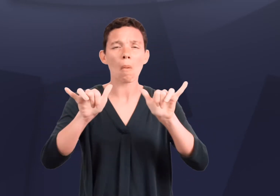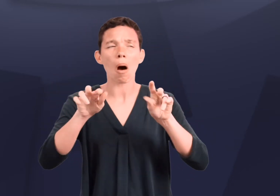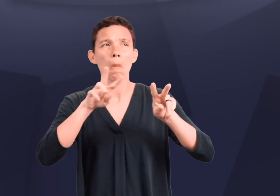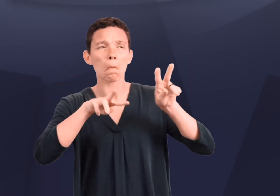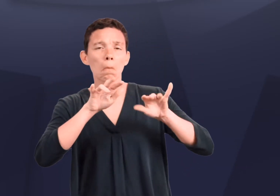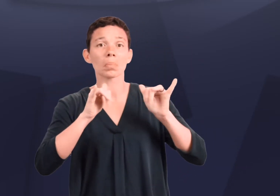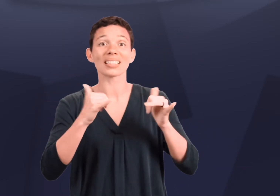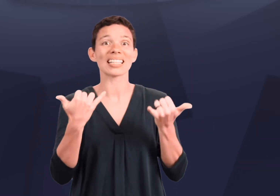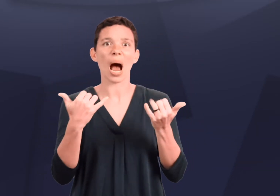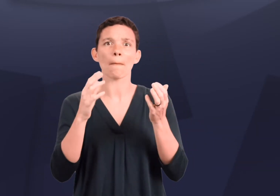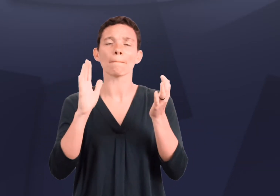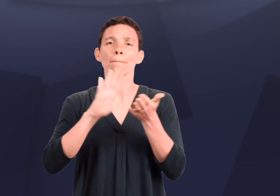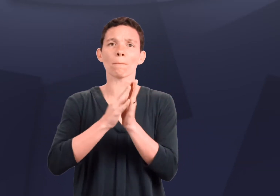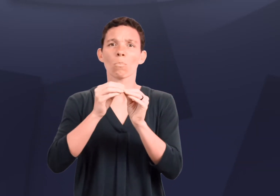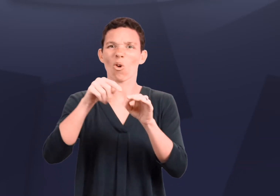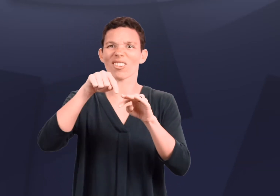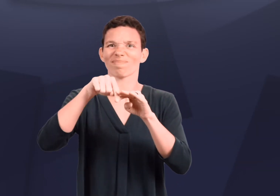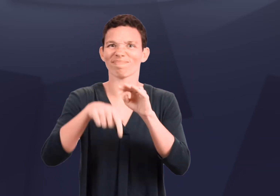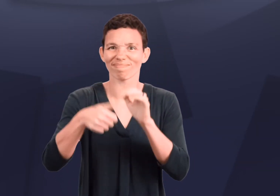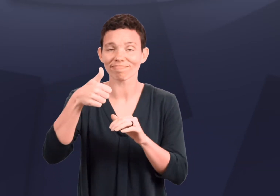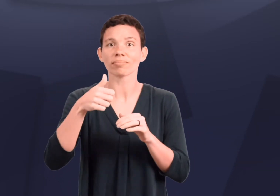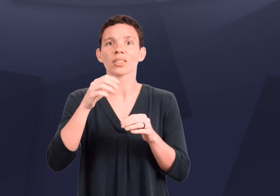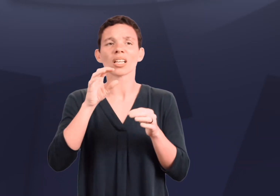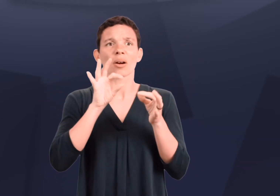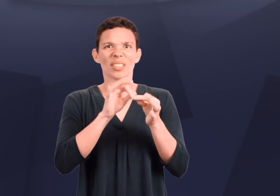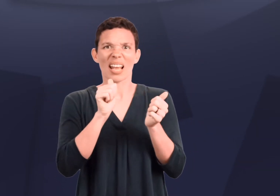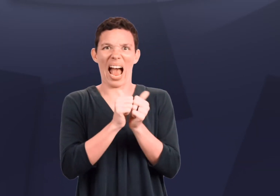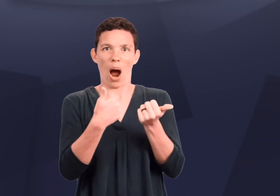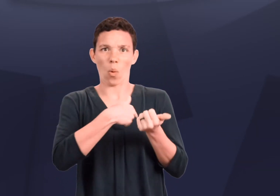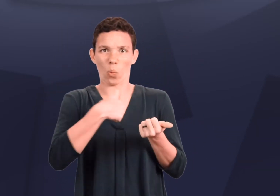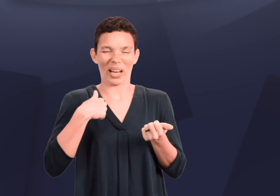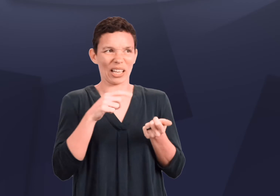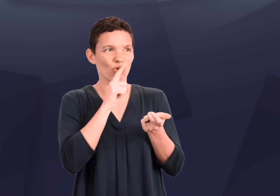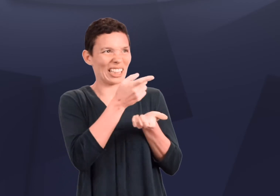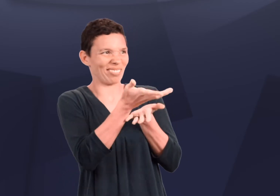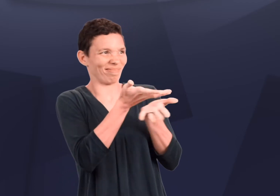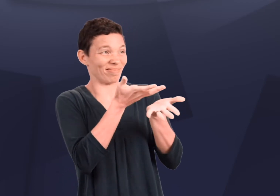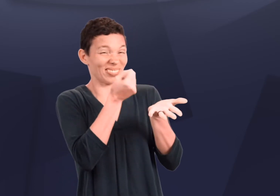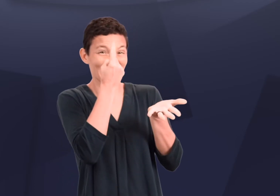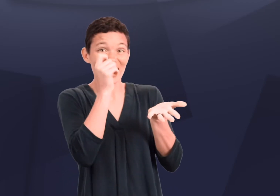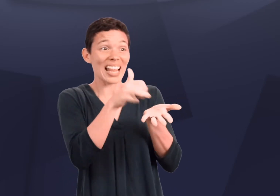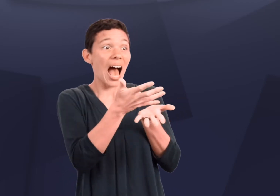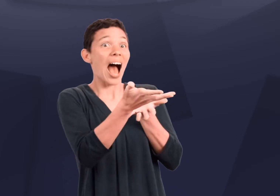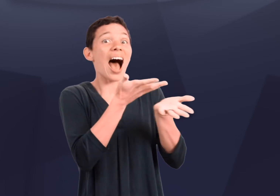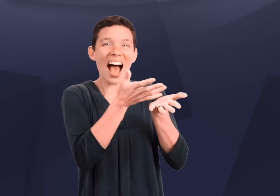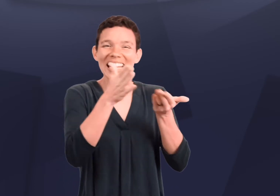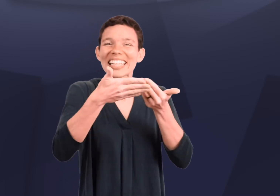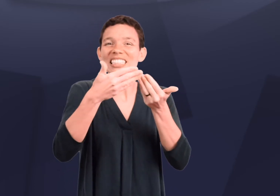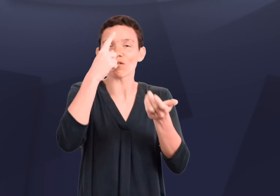to help you visualize the big picture. Now, we'll dive deeper and discuss the how to engage with the family.